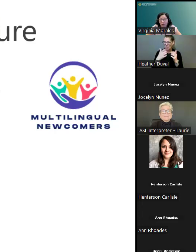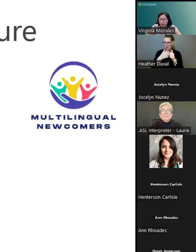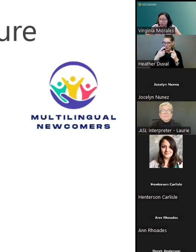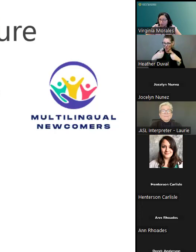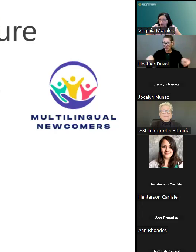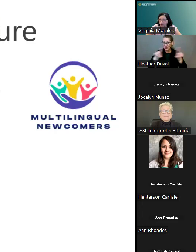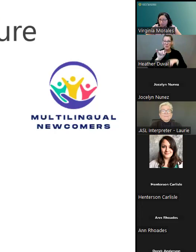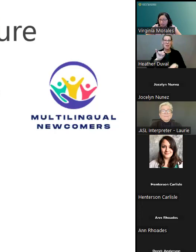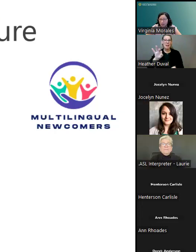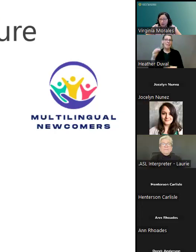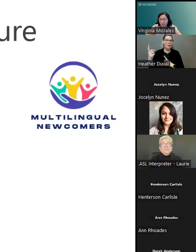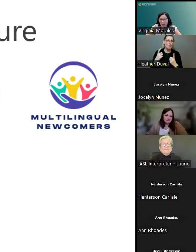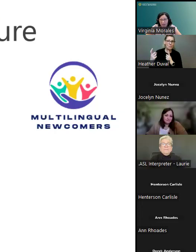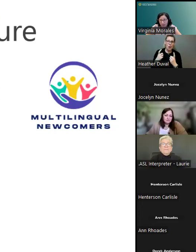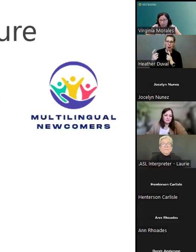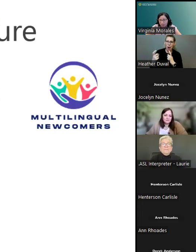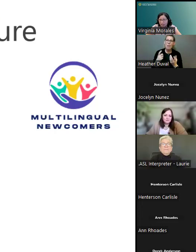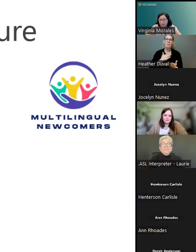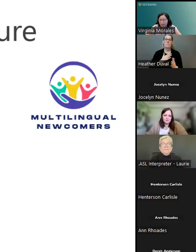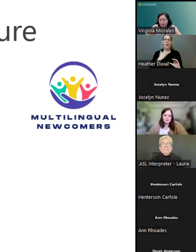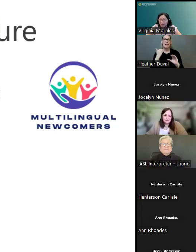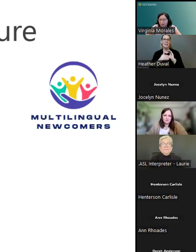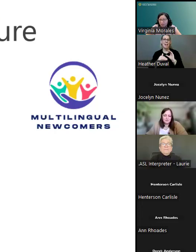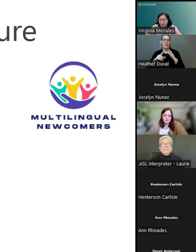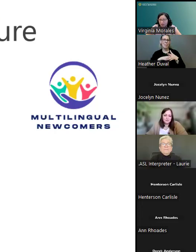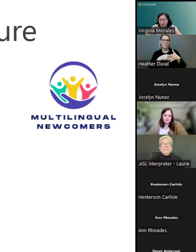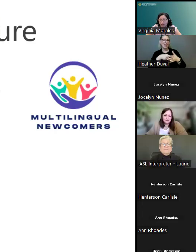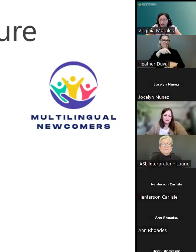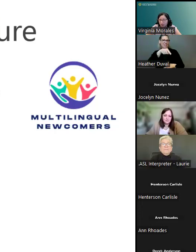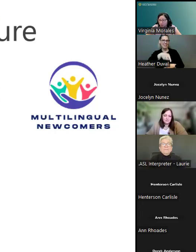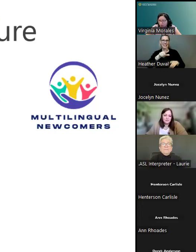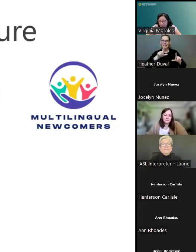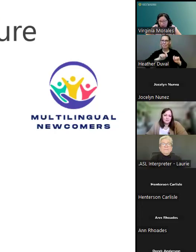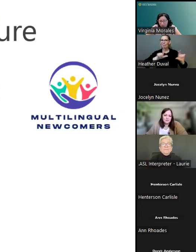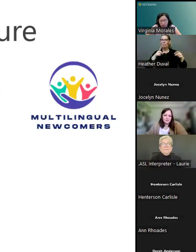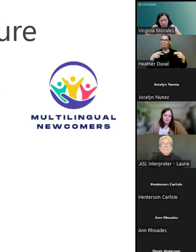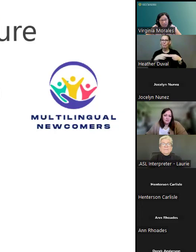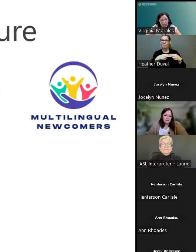have any questions, my email was at the beginning of this presentation and I welcome any questions;